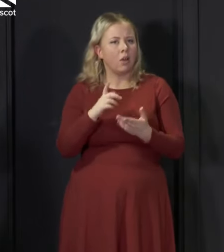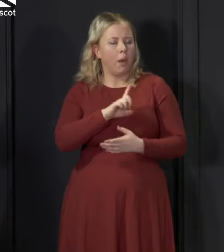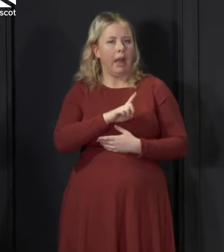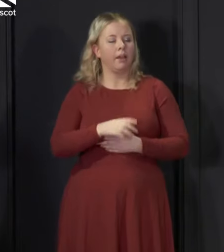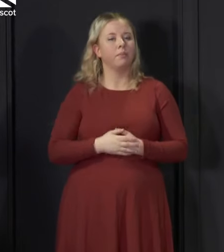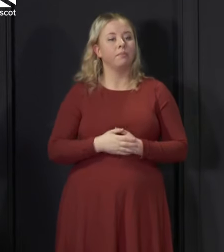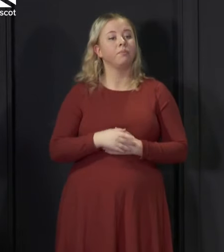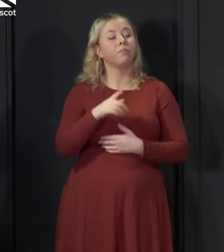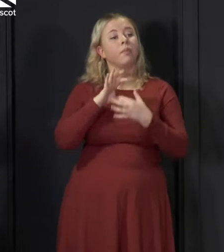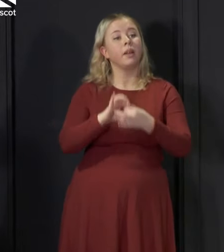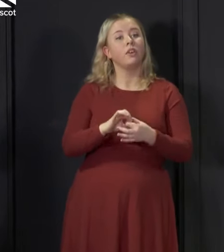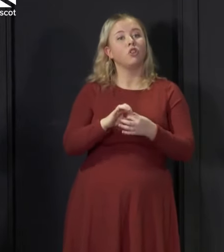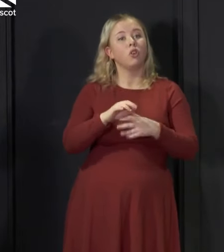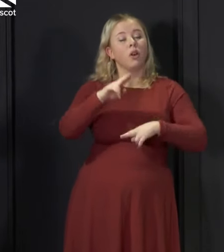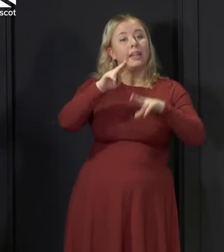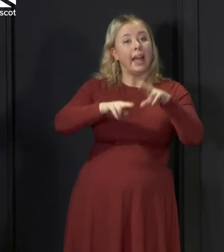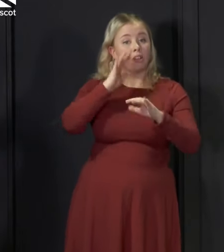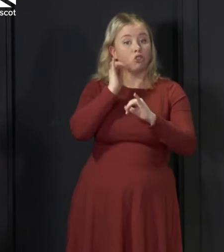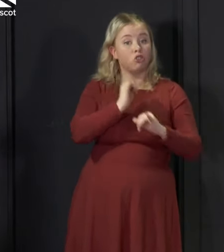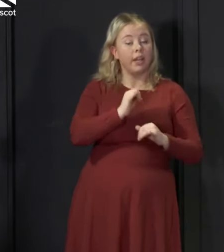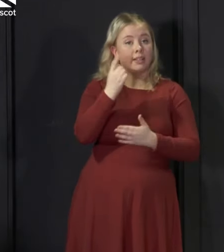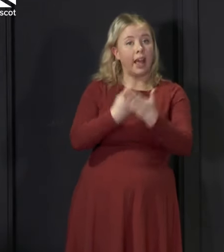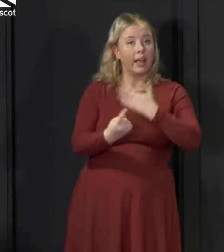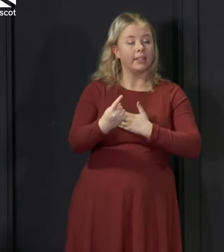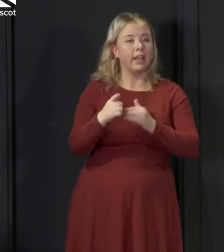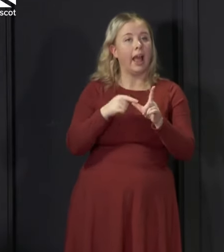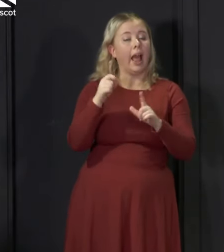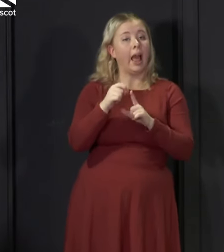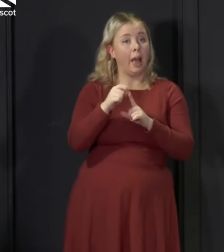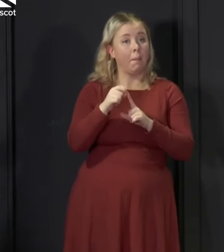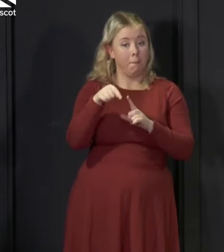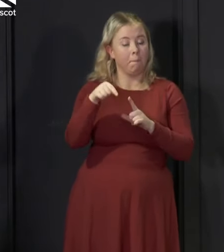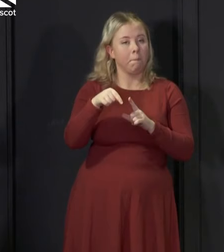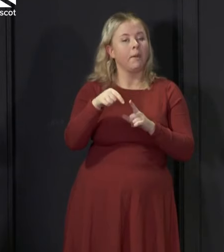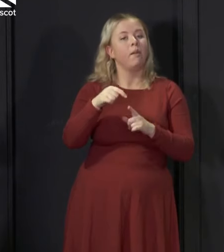test, trace, isolate, so the app, Scotland is involved in discussions on the development